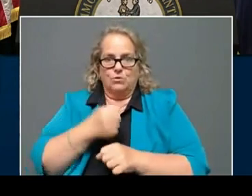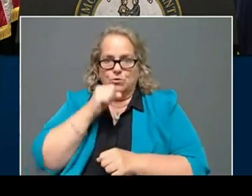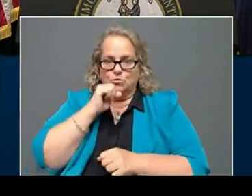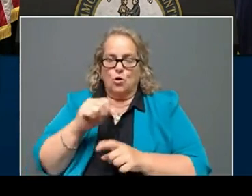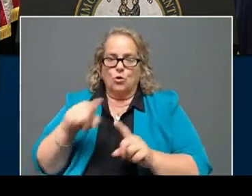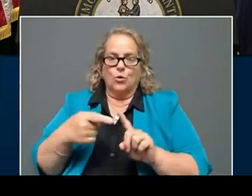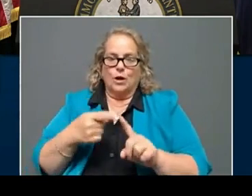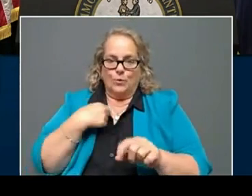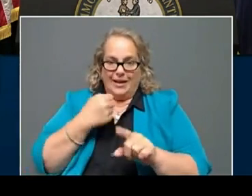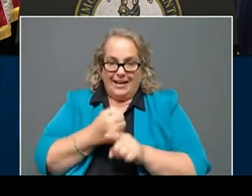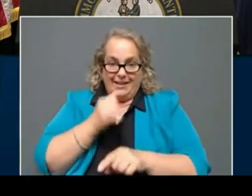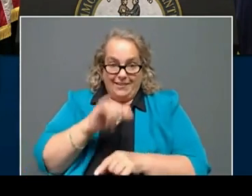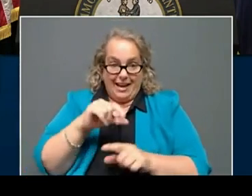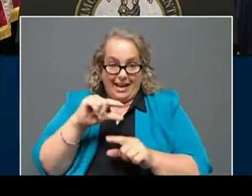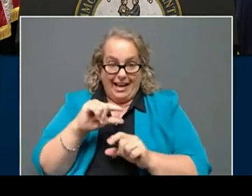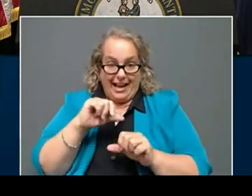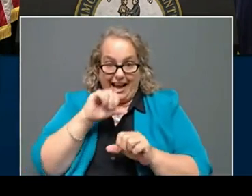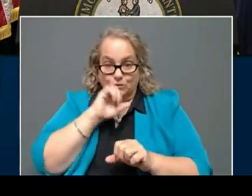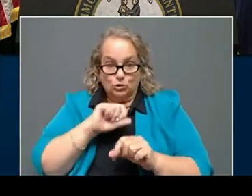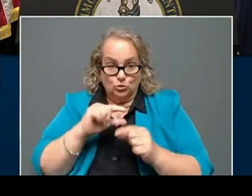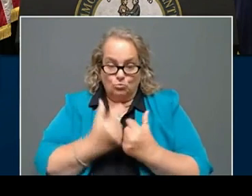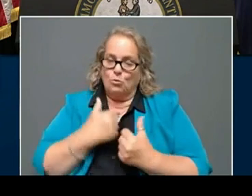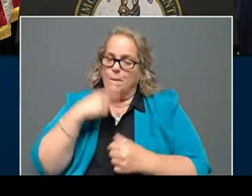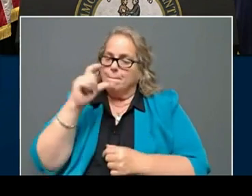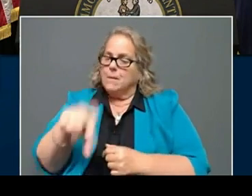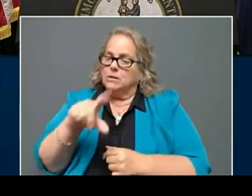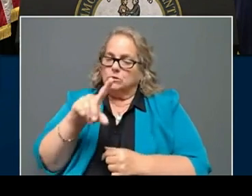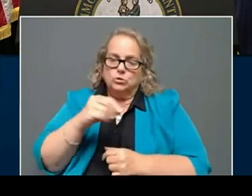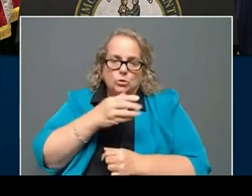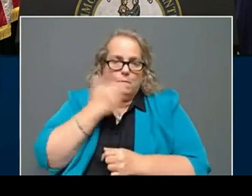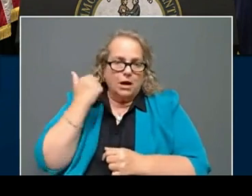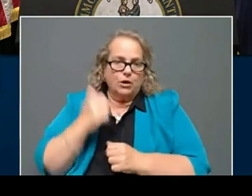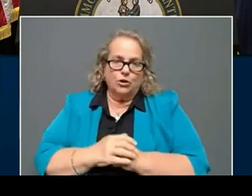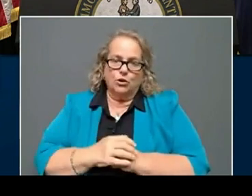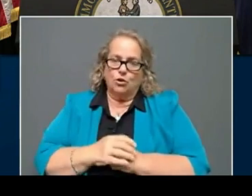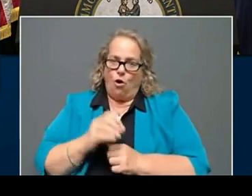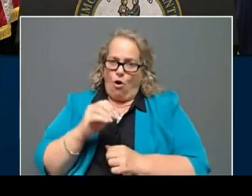age group, we need to do a lot better. Just barely over a third folks. These